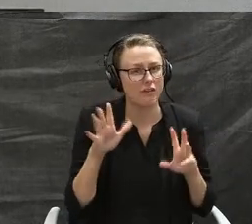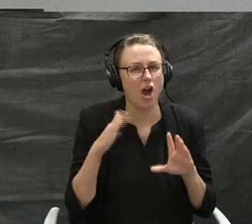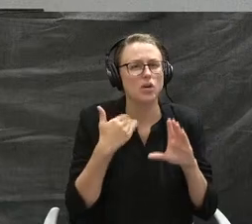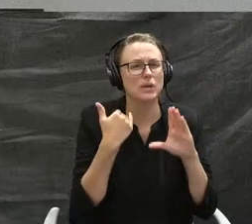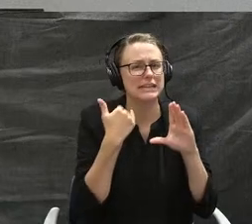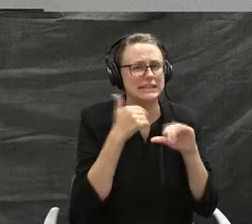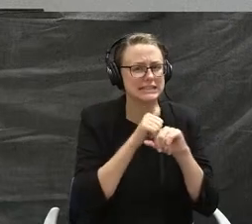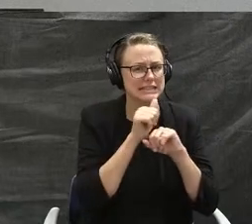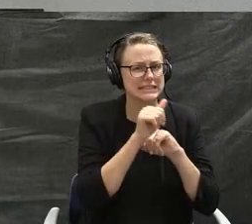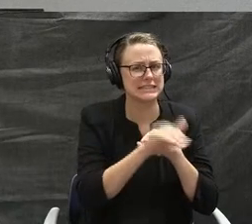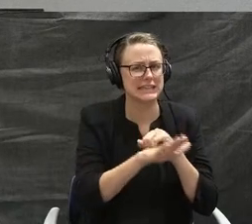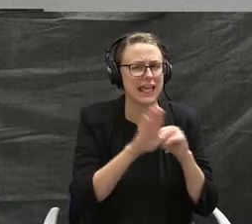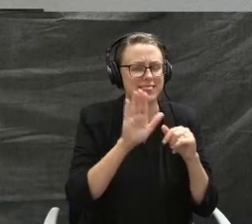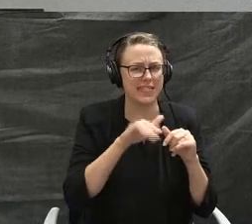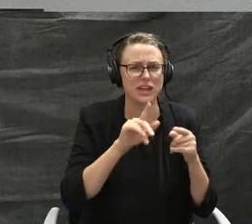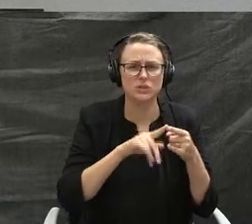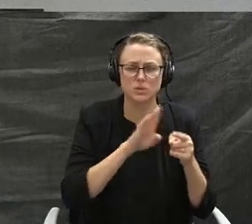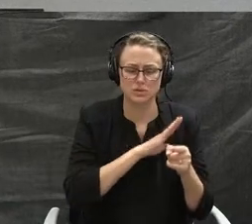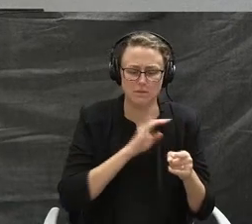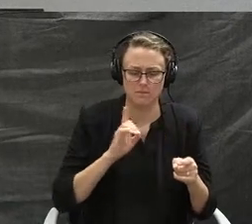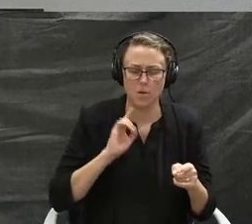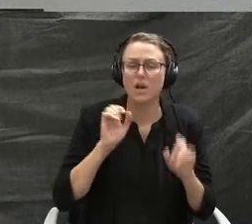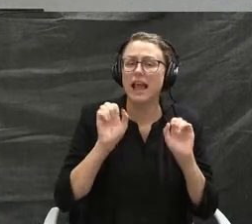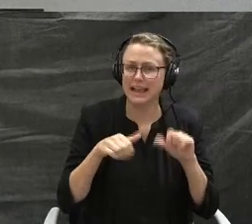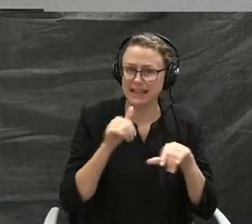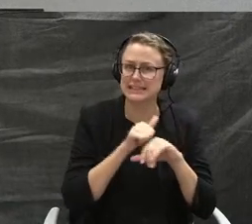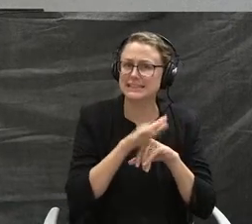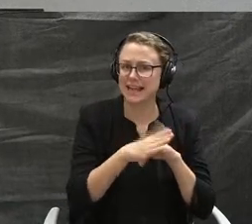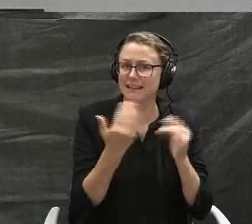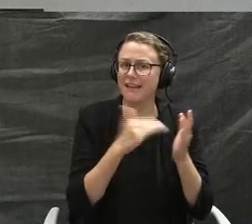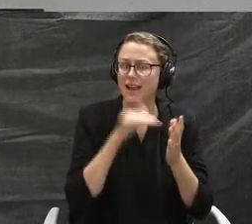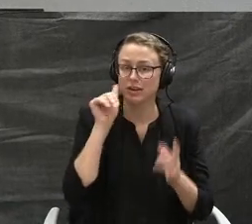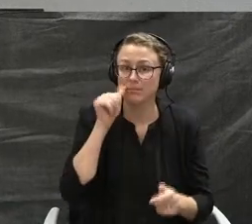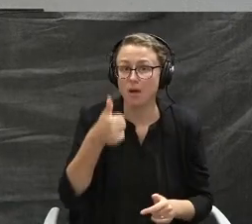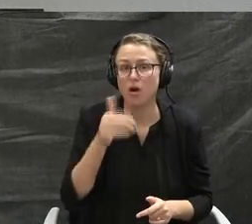board, but I can send it out again tomorrow and it will be